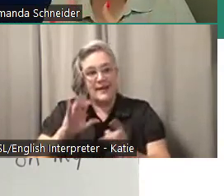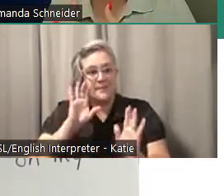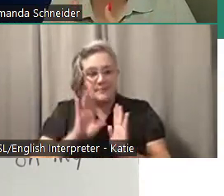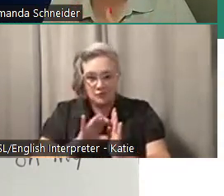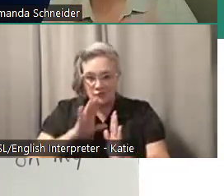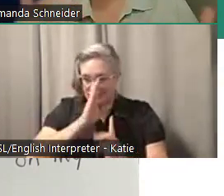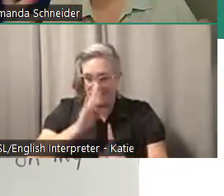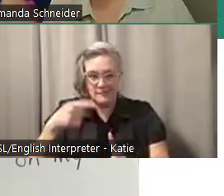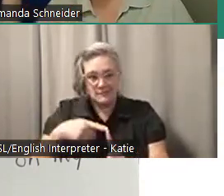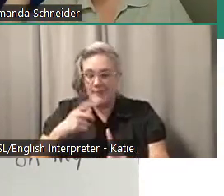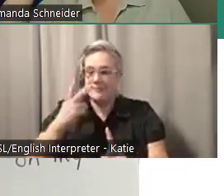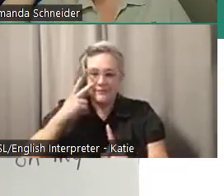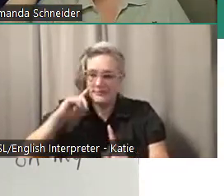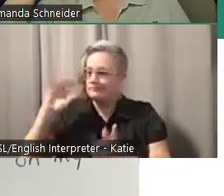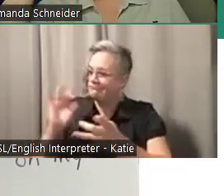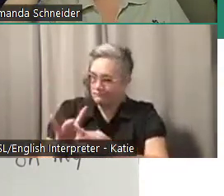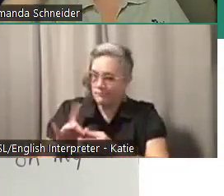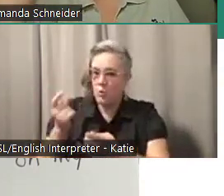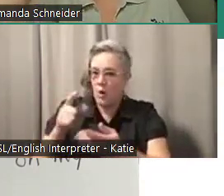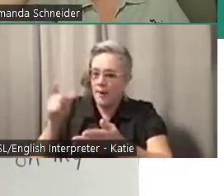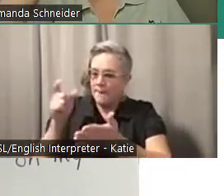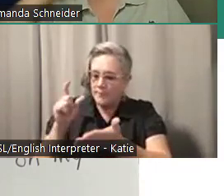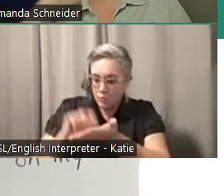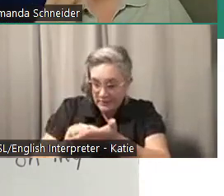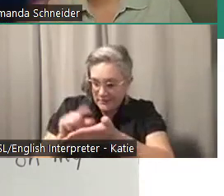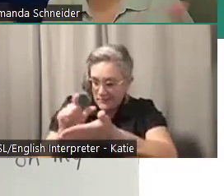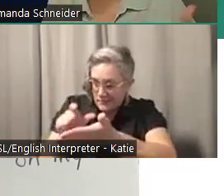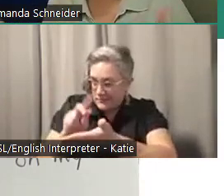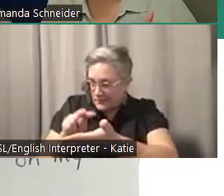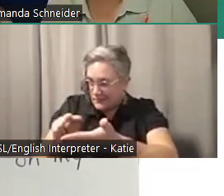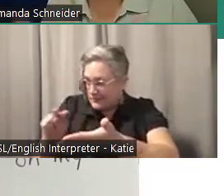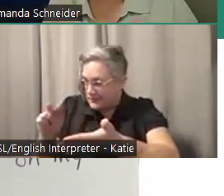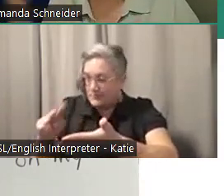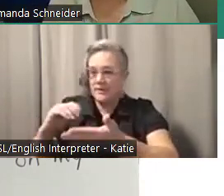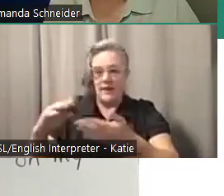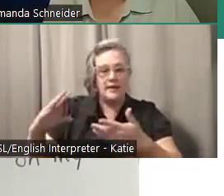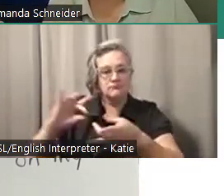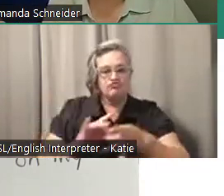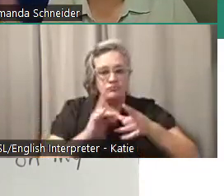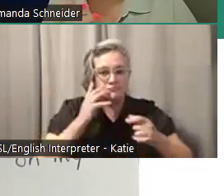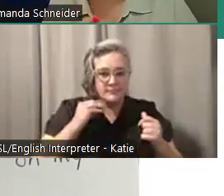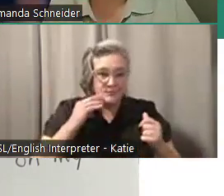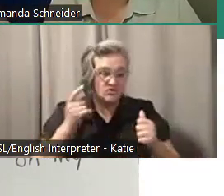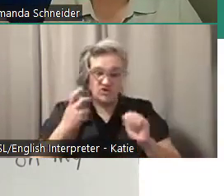So, again, make those connections between printed words and their experiences. Again, that can be simple, it's just labeling the animal.